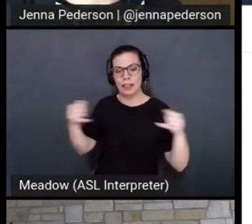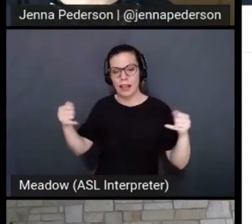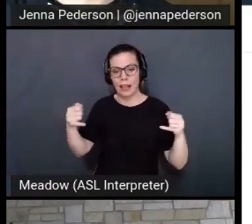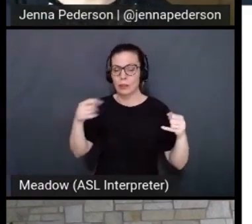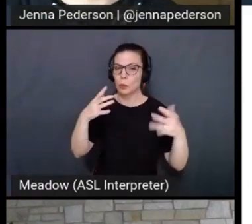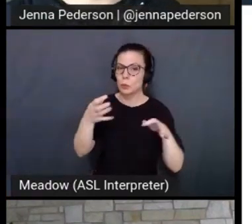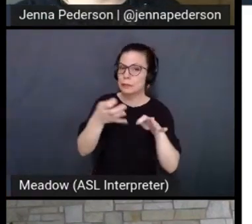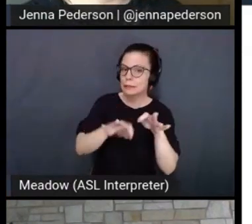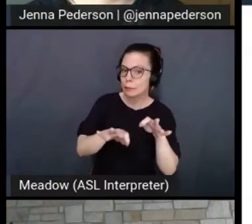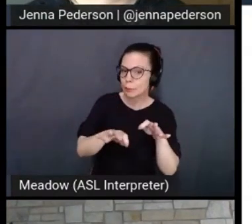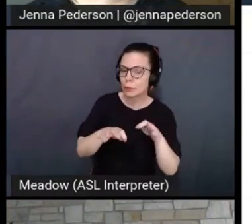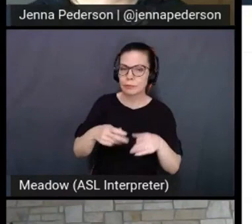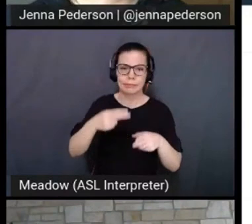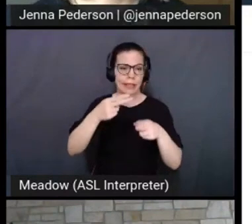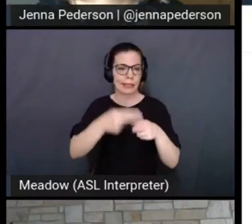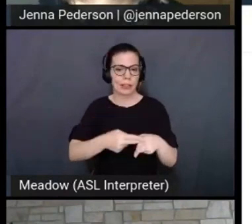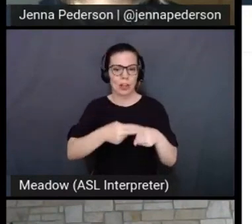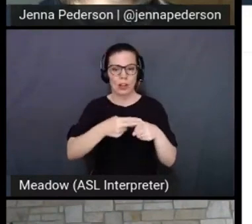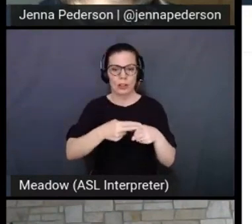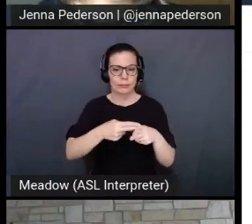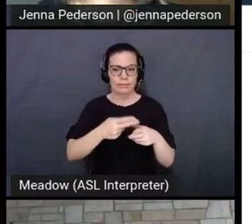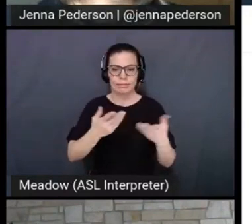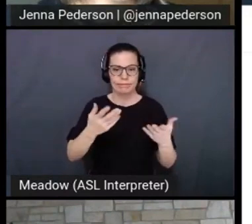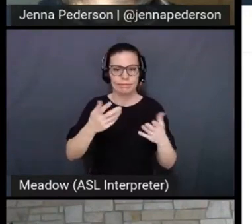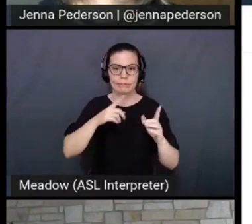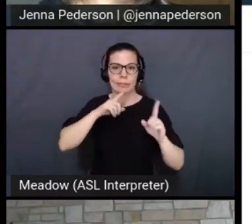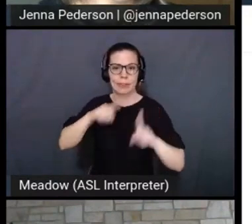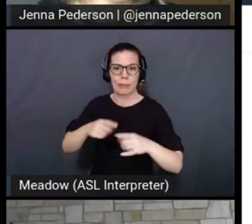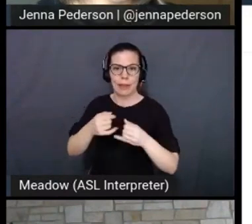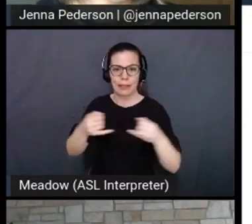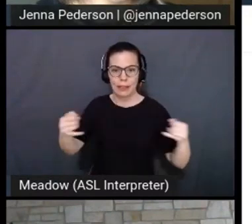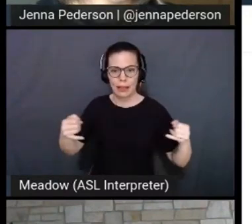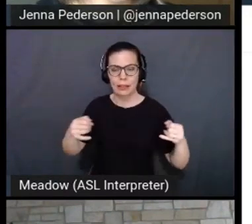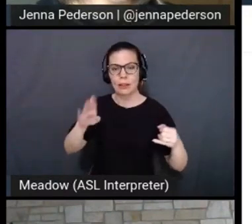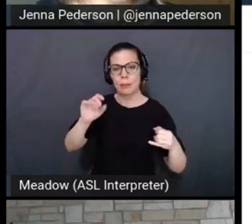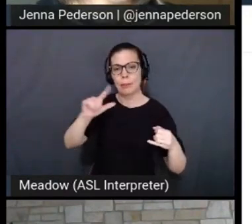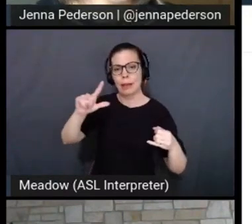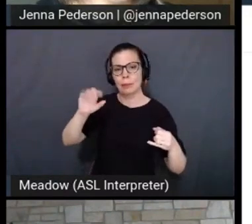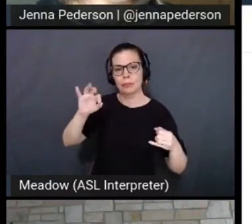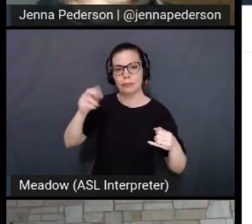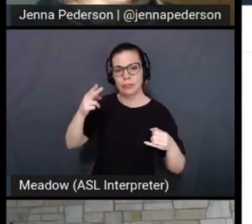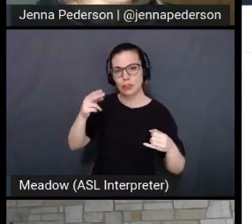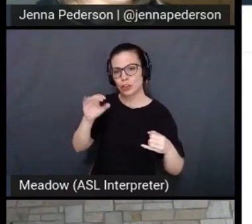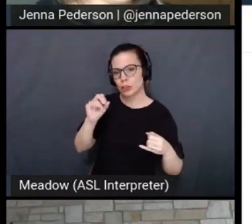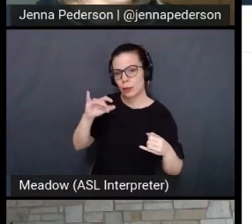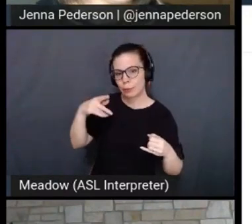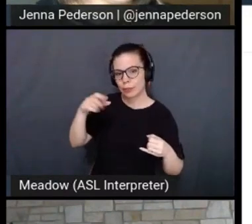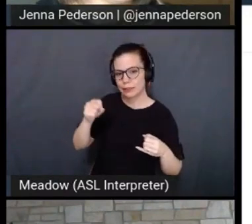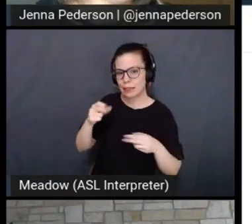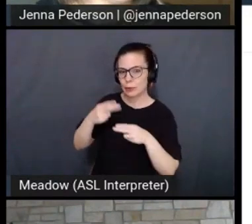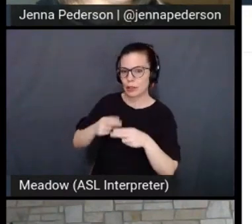I am gonna call the command line to run Babelfish compass. I wanna call the report my report. And then I'm just gonna put this,